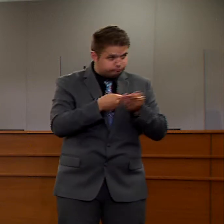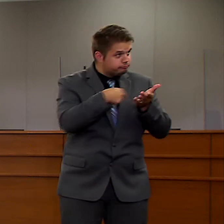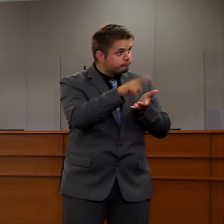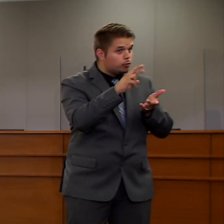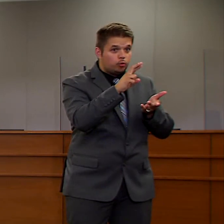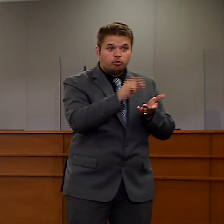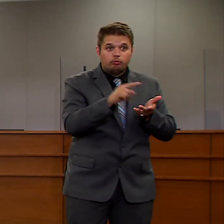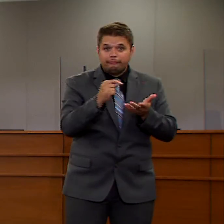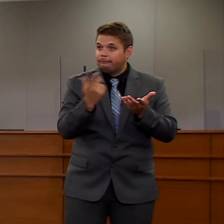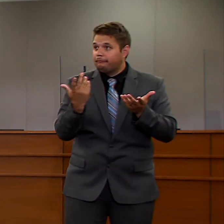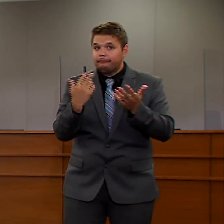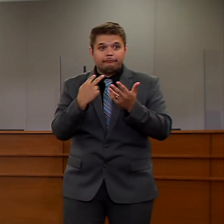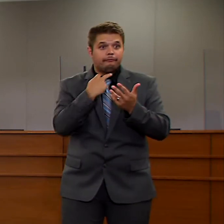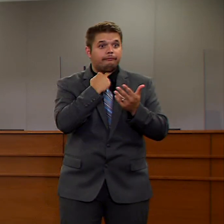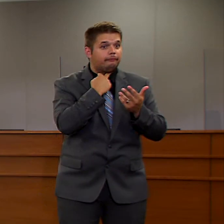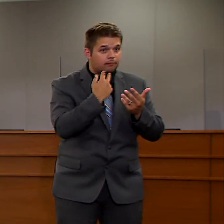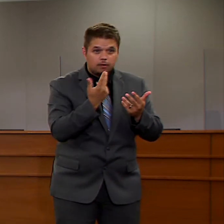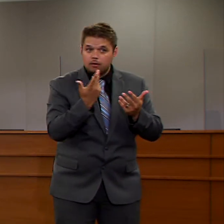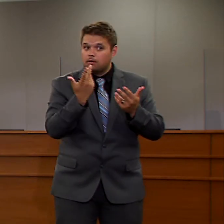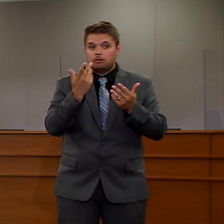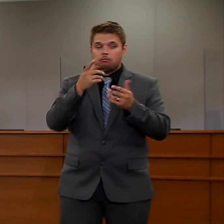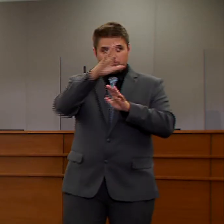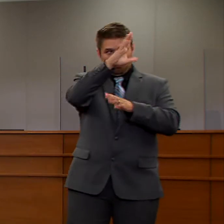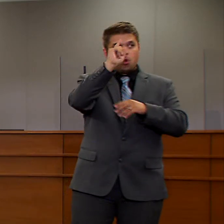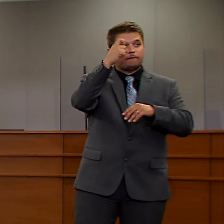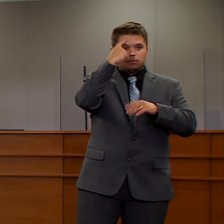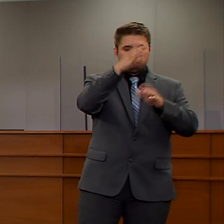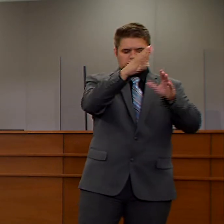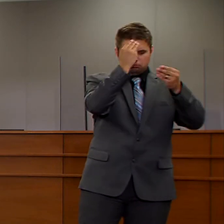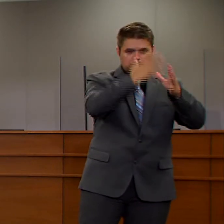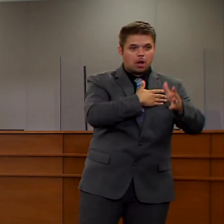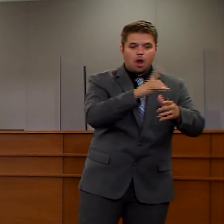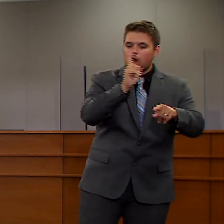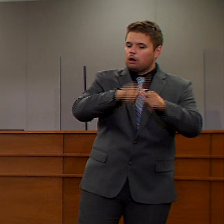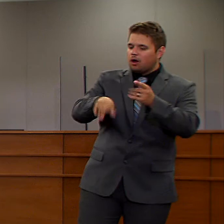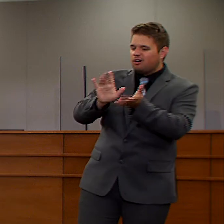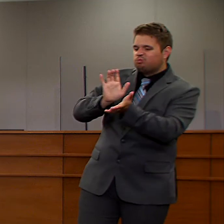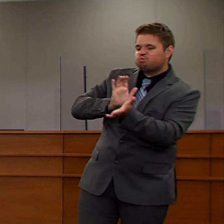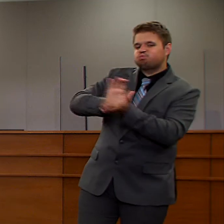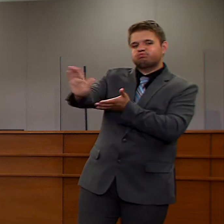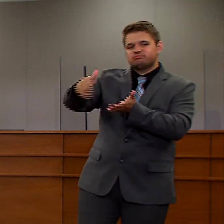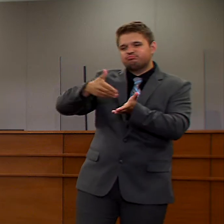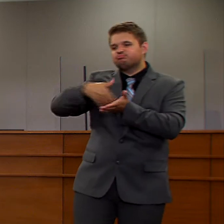halting evictions and freezing new increases on residential